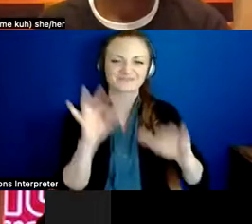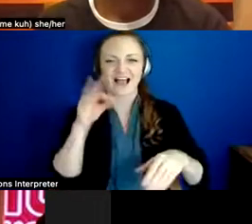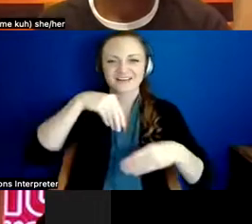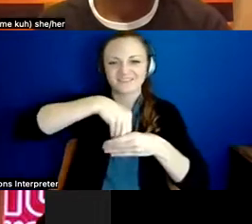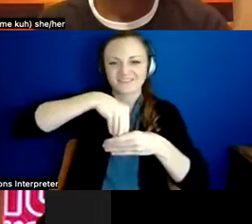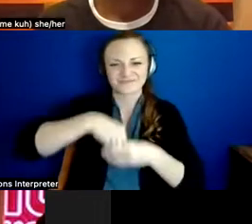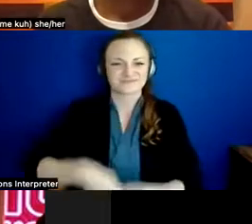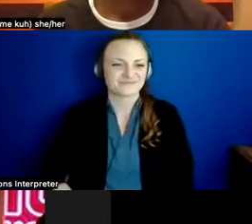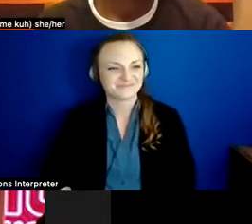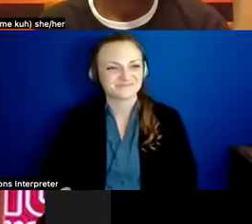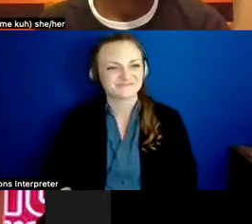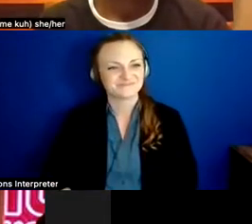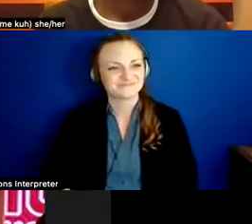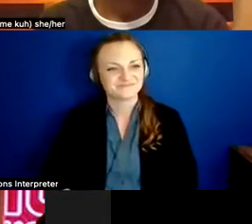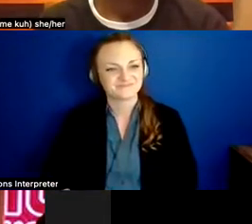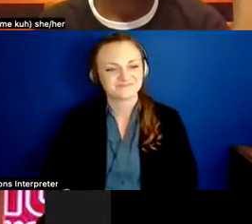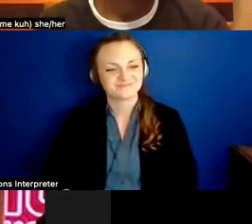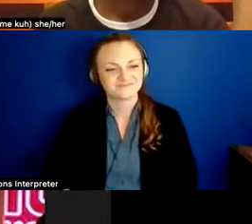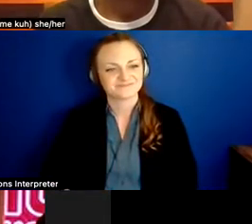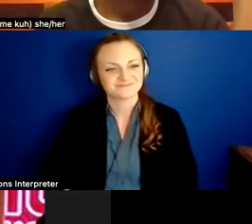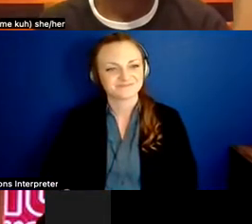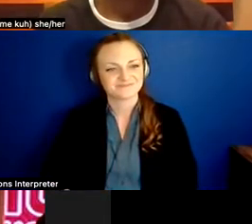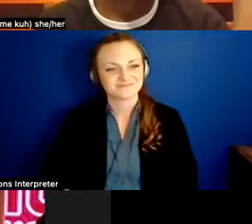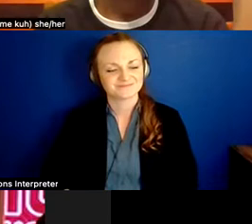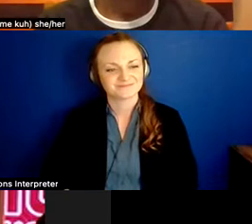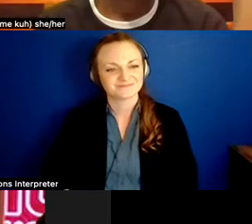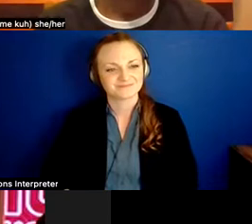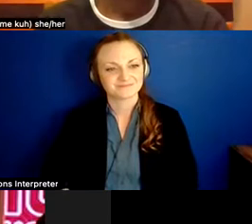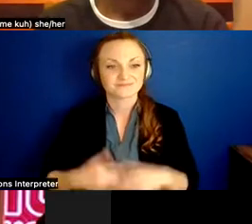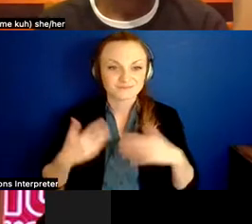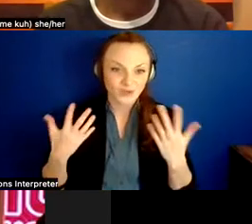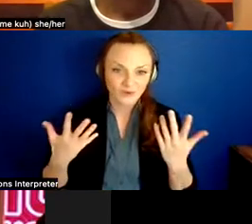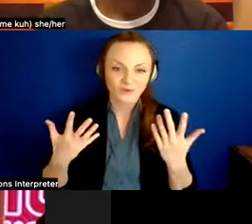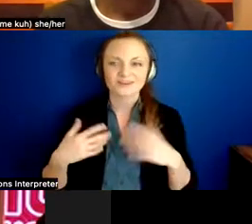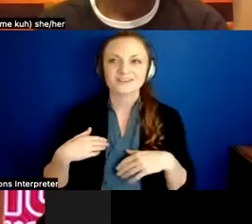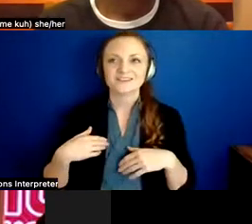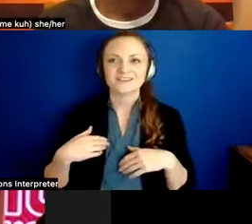i'm not entirely sure whether looking for hidden easter eggs in the grass is something